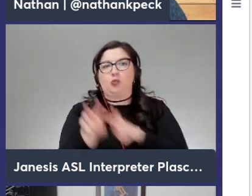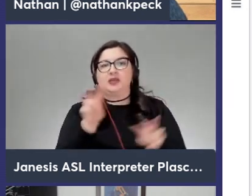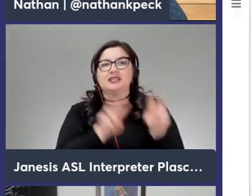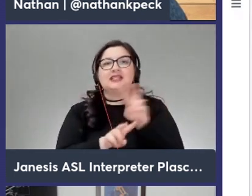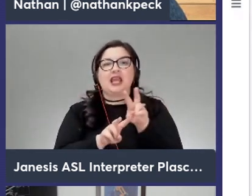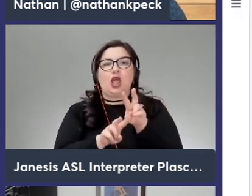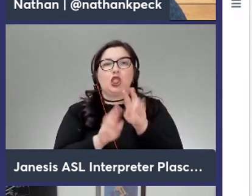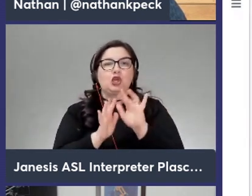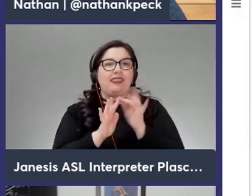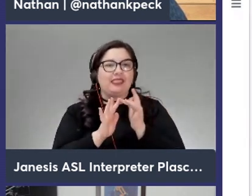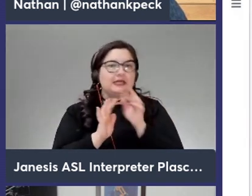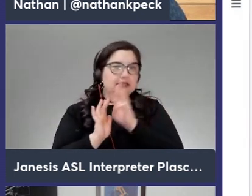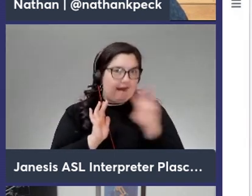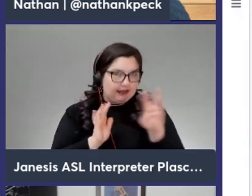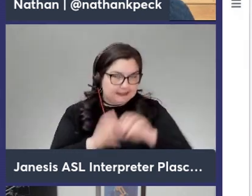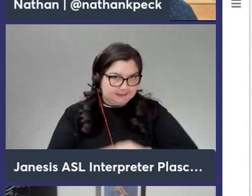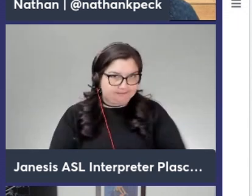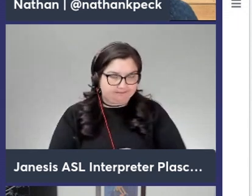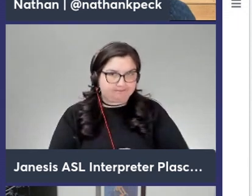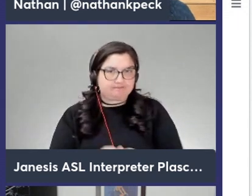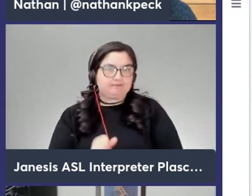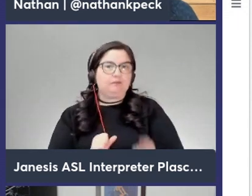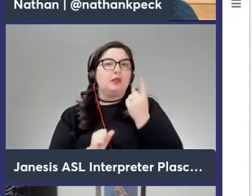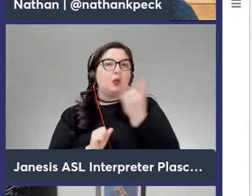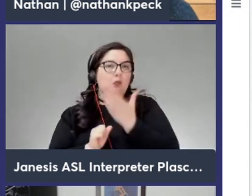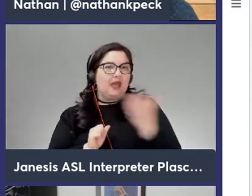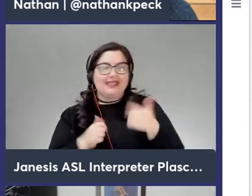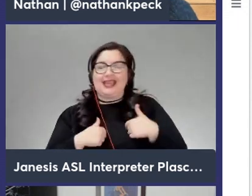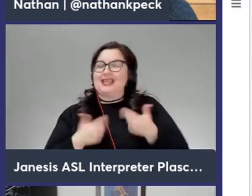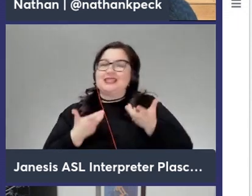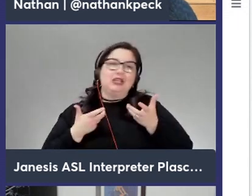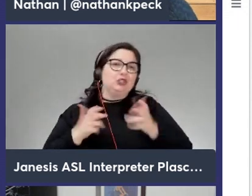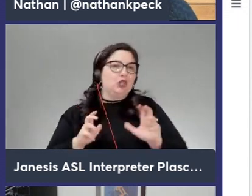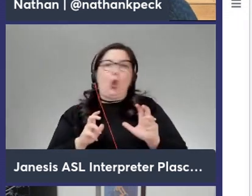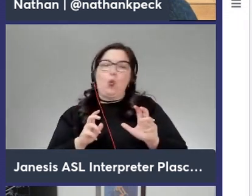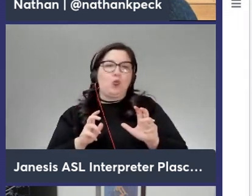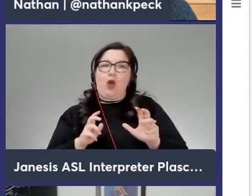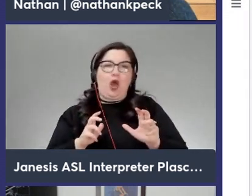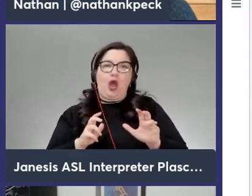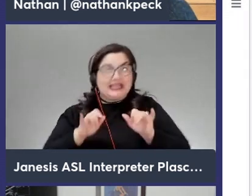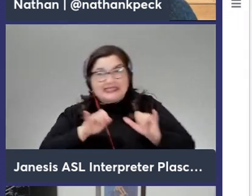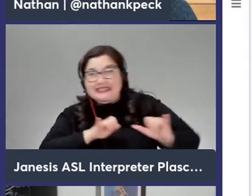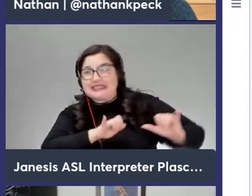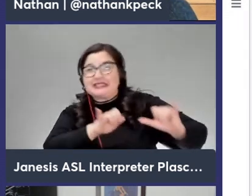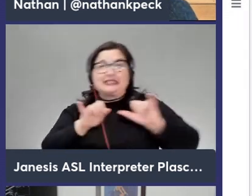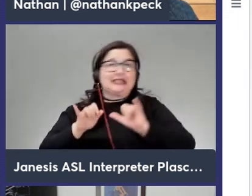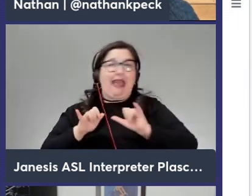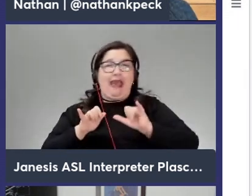And one of those is, I don't really want my static assets to be loaded off of that EC2 Instance.